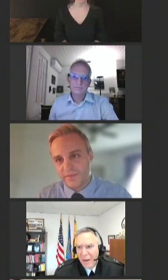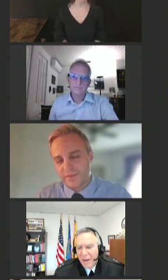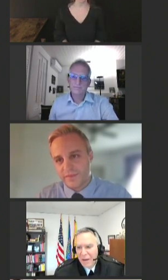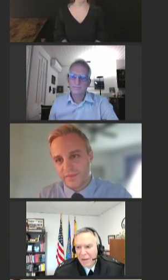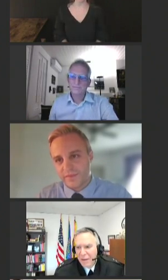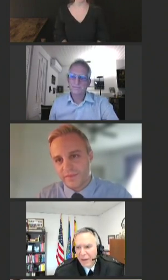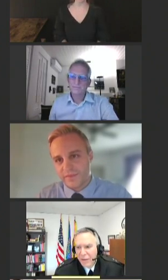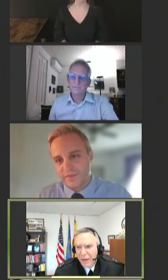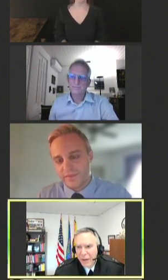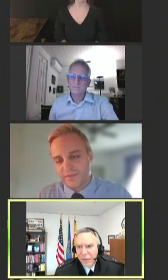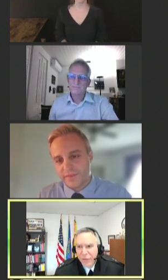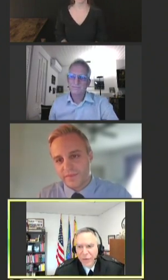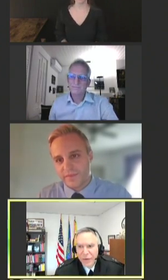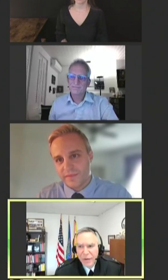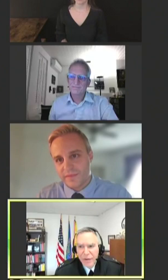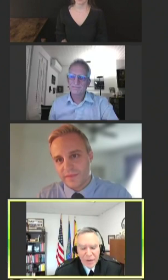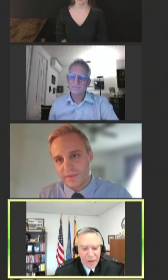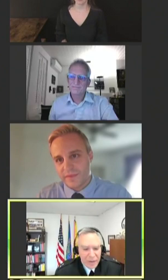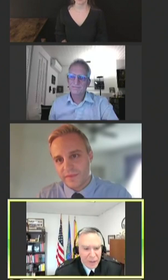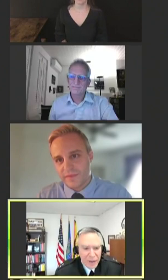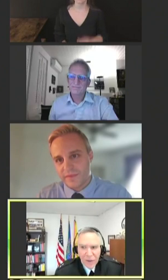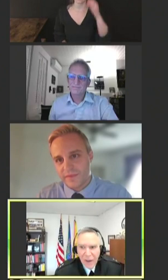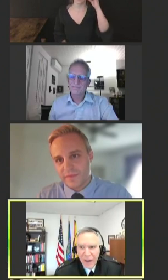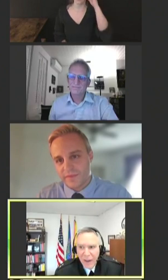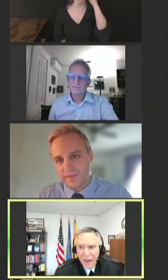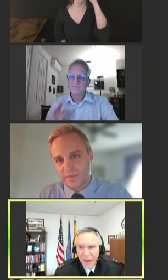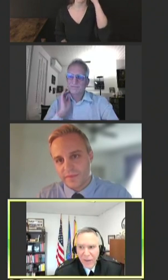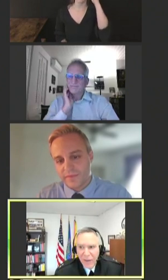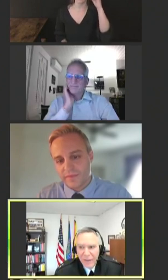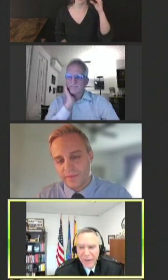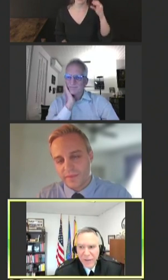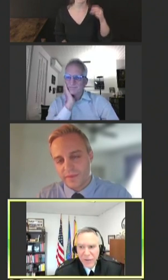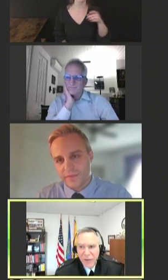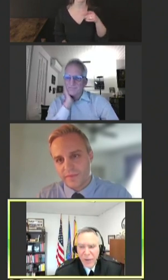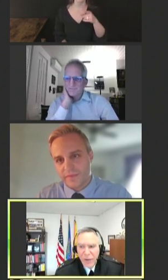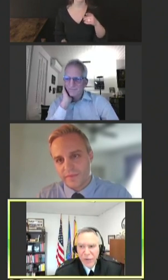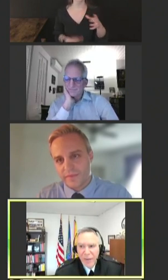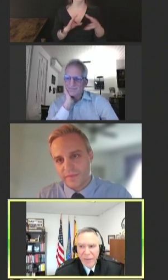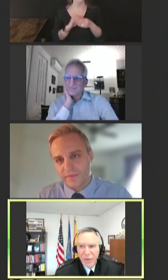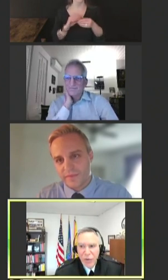Thank you, Dr. Duscha. This is Michael. I don't have an answer to your question, but I would